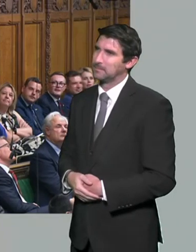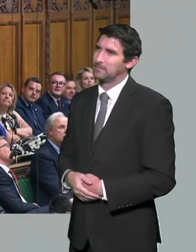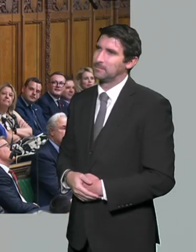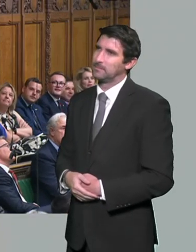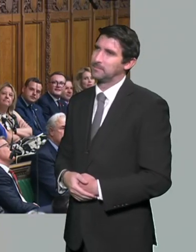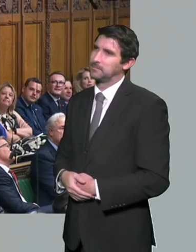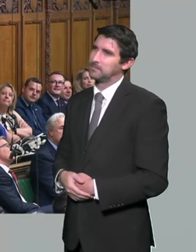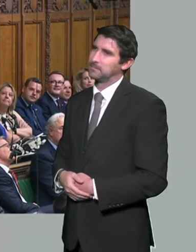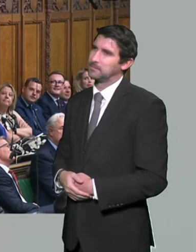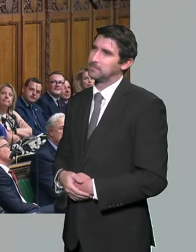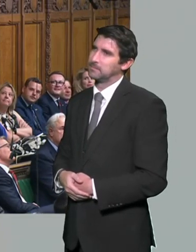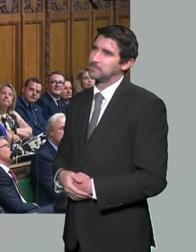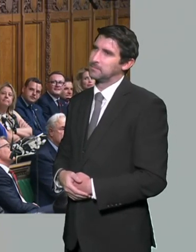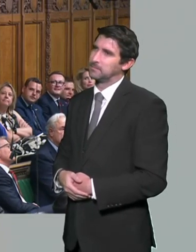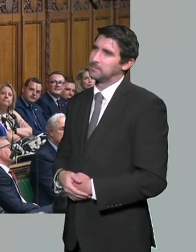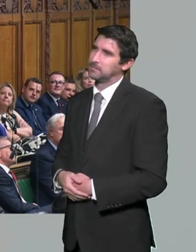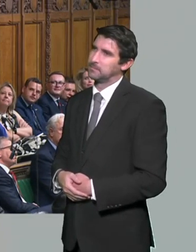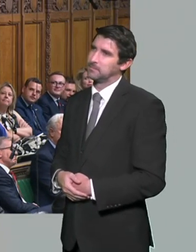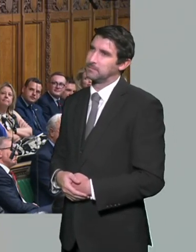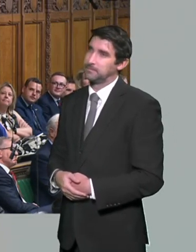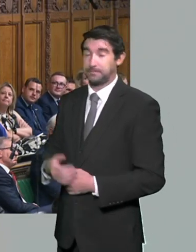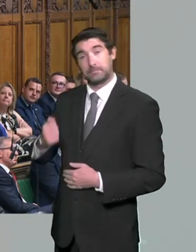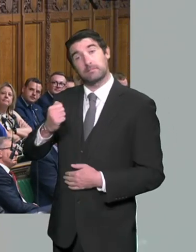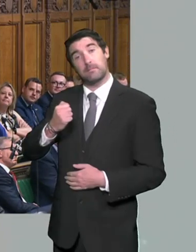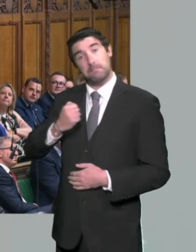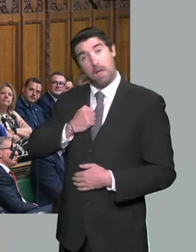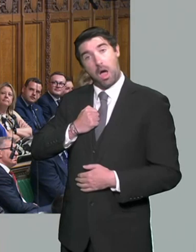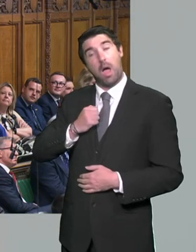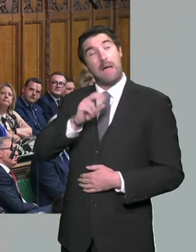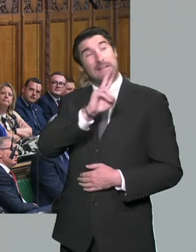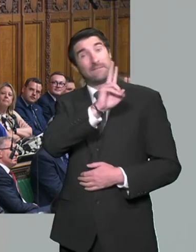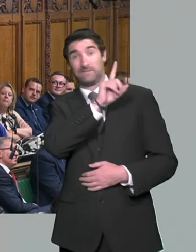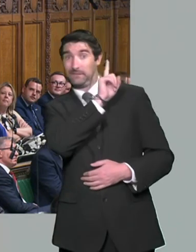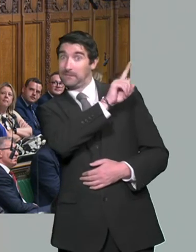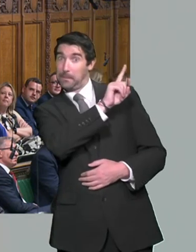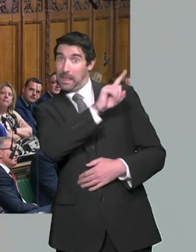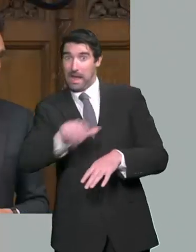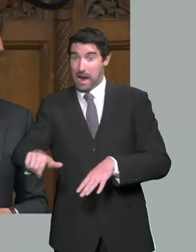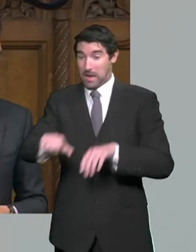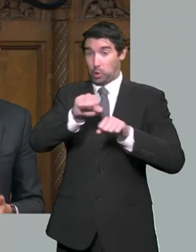When our family adopted my two brothers in the 1980s, support for adopters, whether that